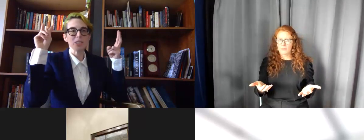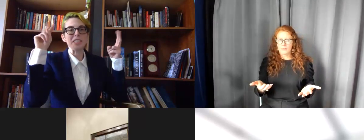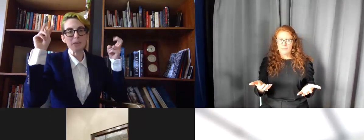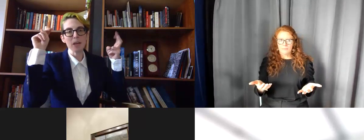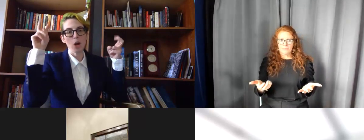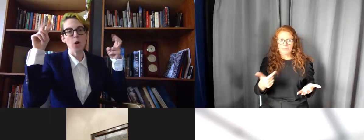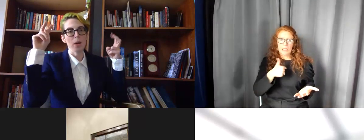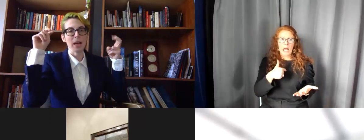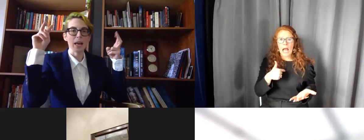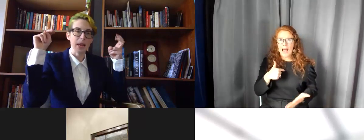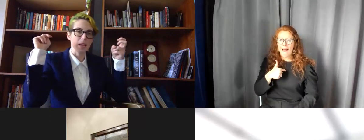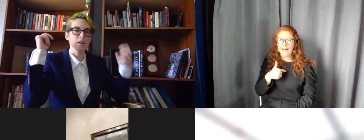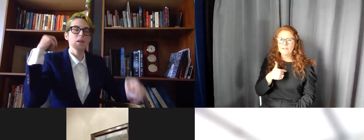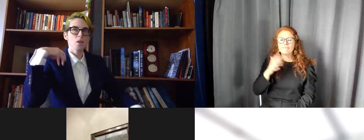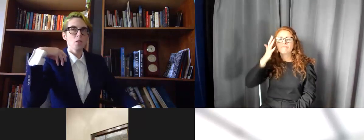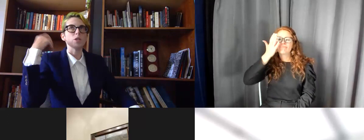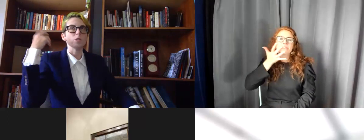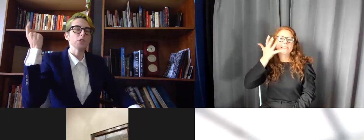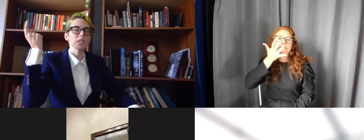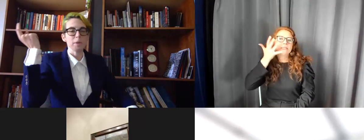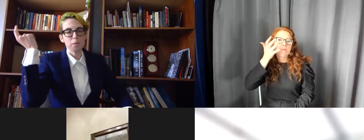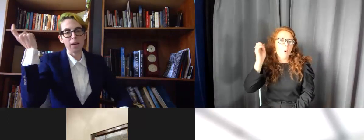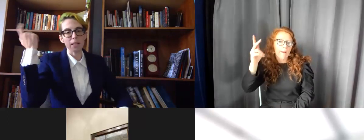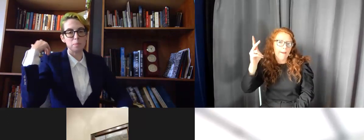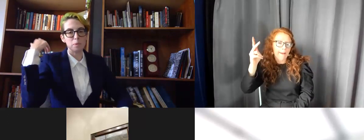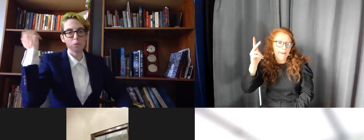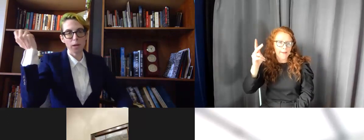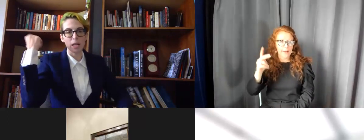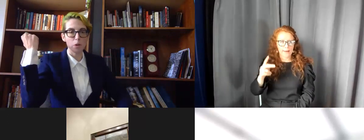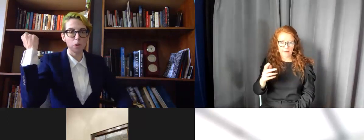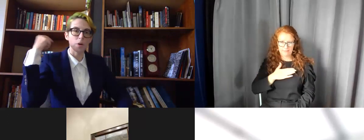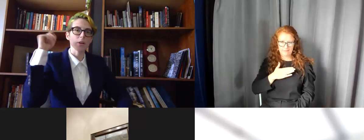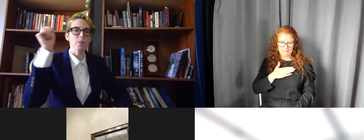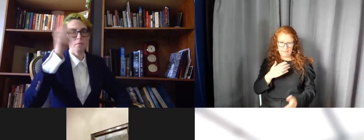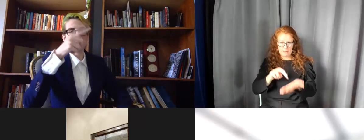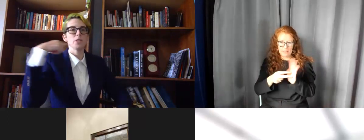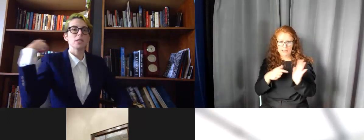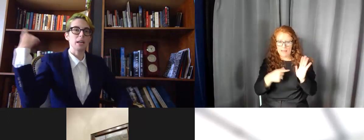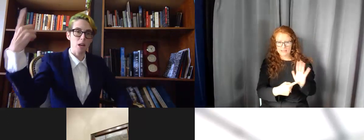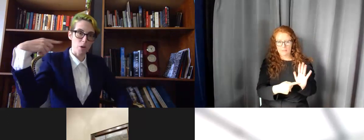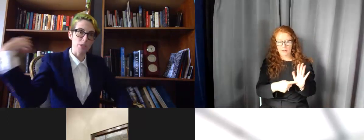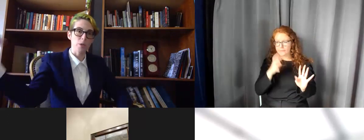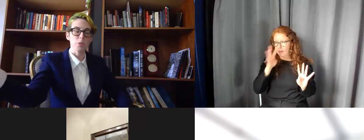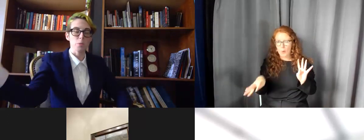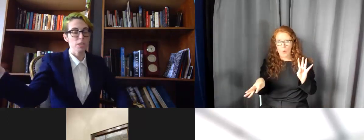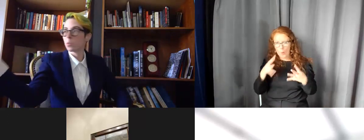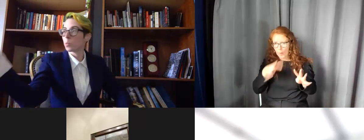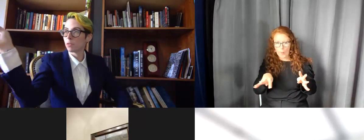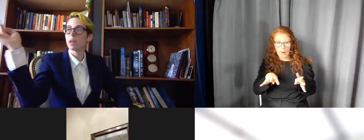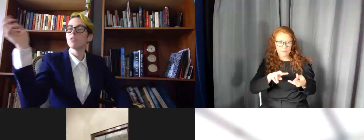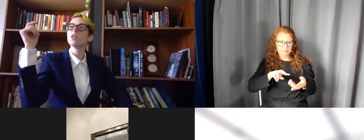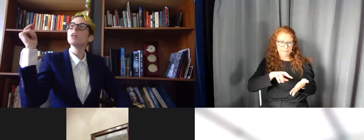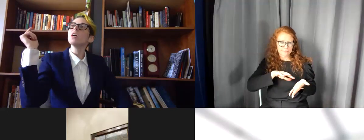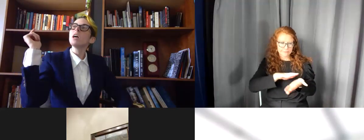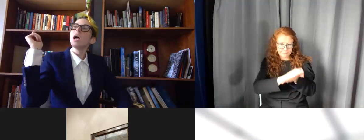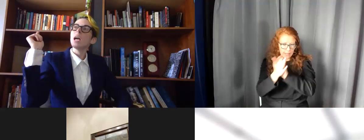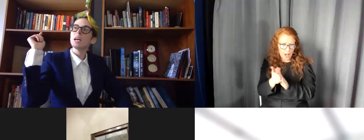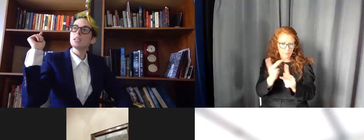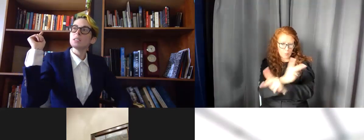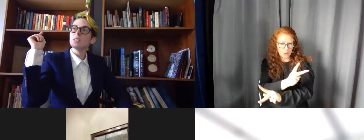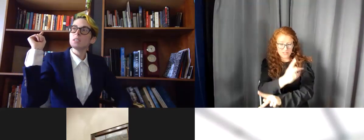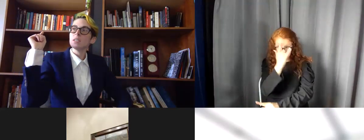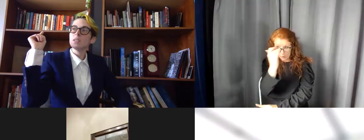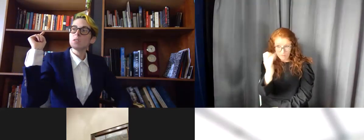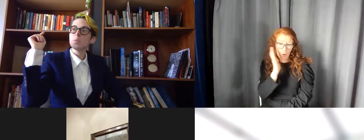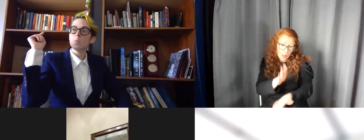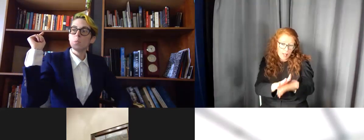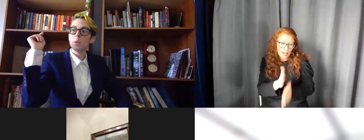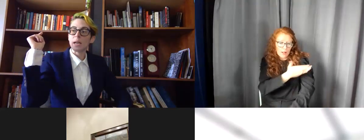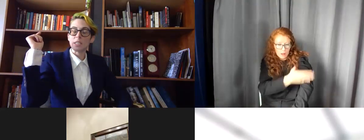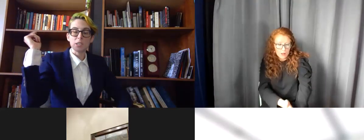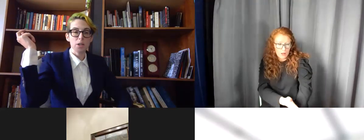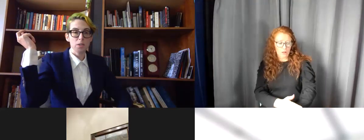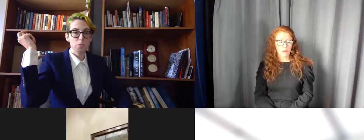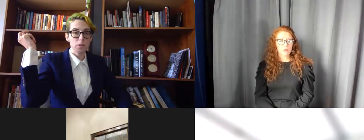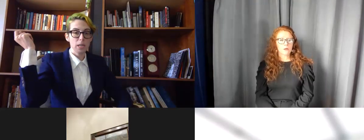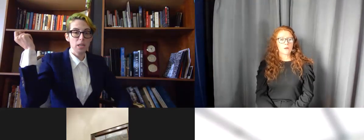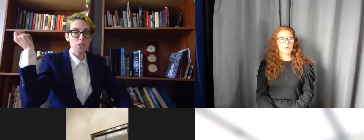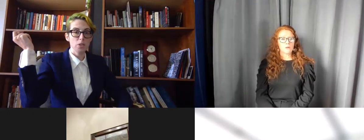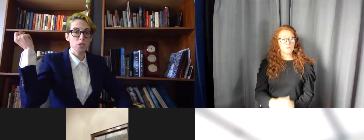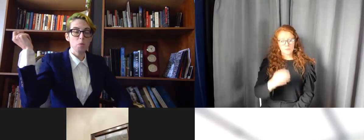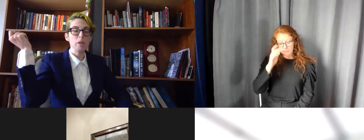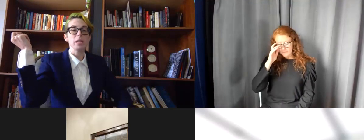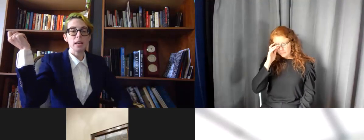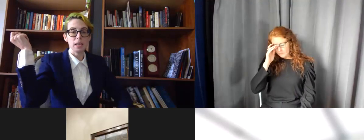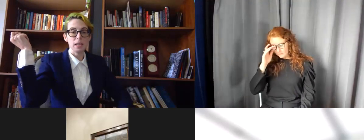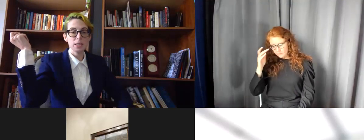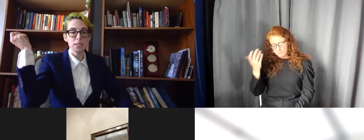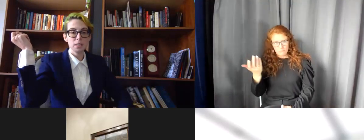Farrah Garland: seeming okay. which mostly meant that my symptoms were kind of ignored, and they just kind of got worse and worse and worse and well forever. And when I started needing to use mobility aids.